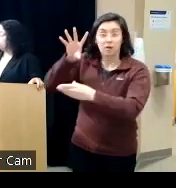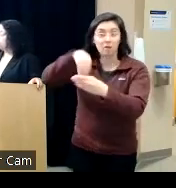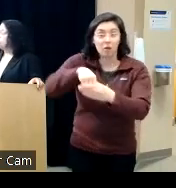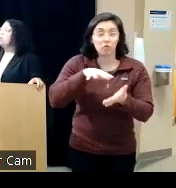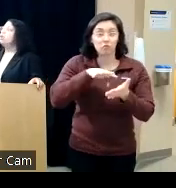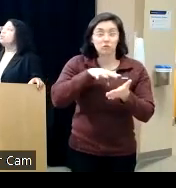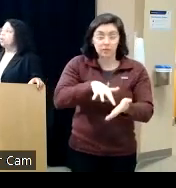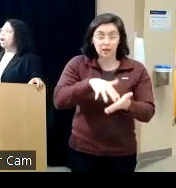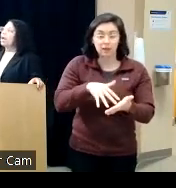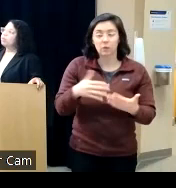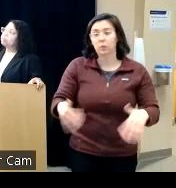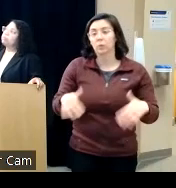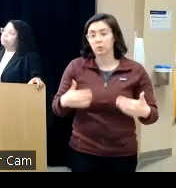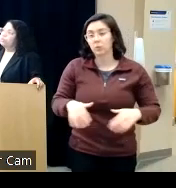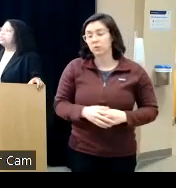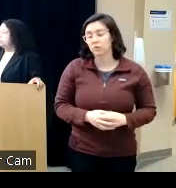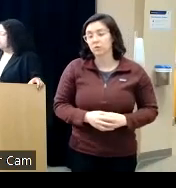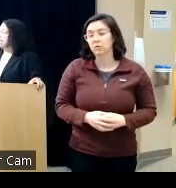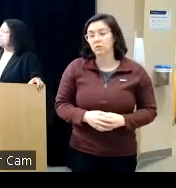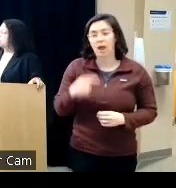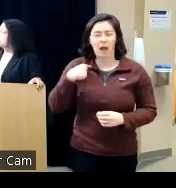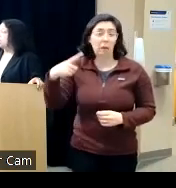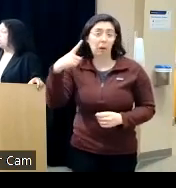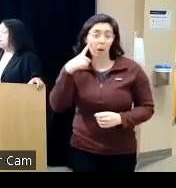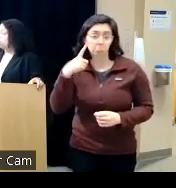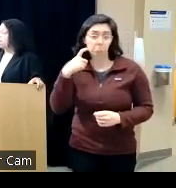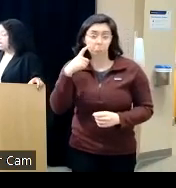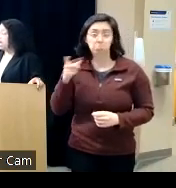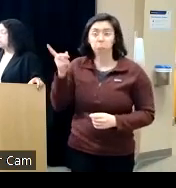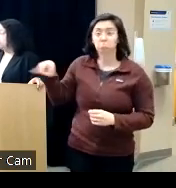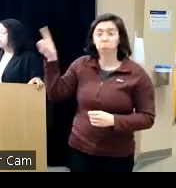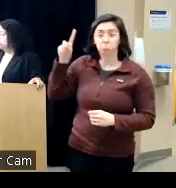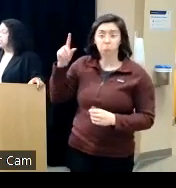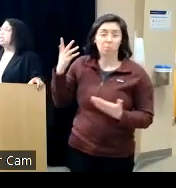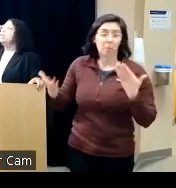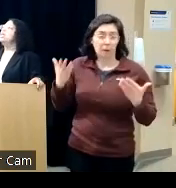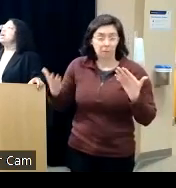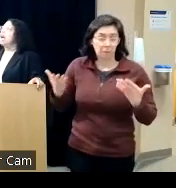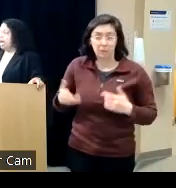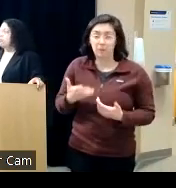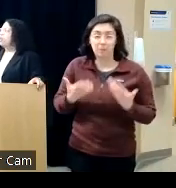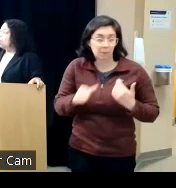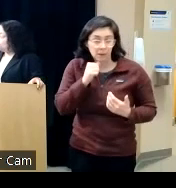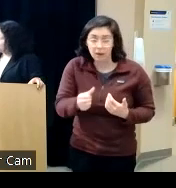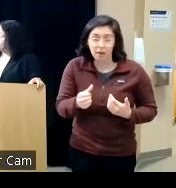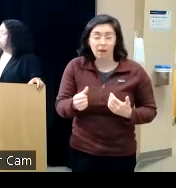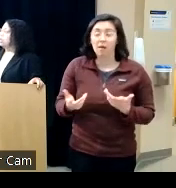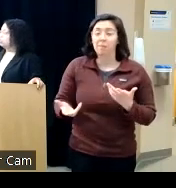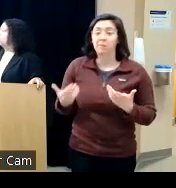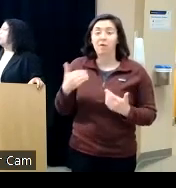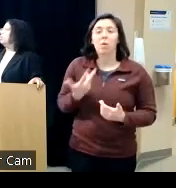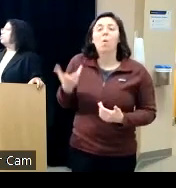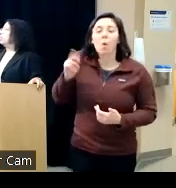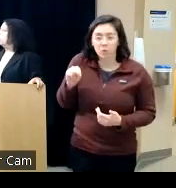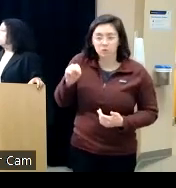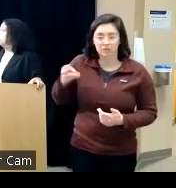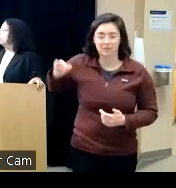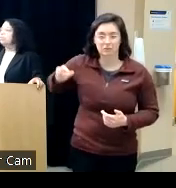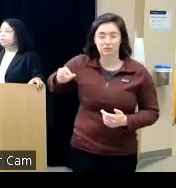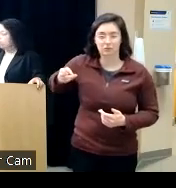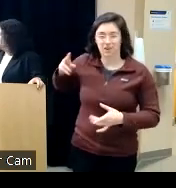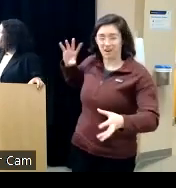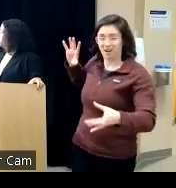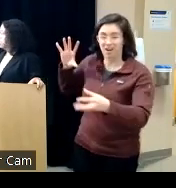speak to where I would suspect they may or may not possibly have their own histories of circumstances